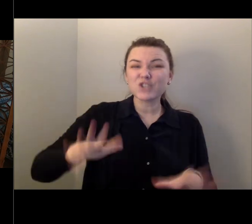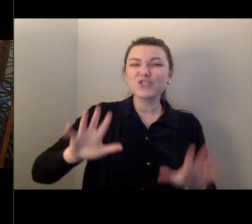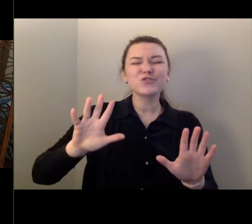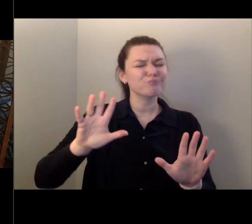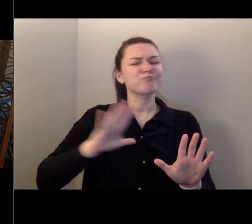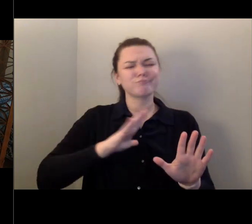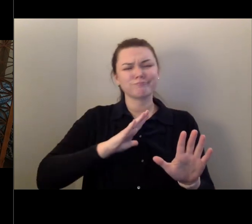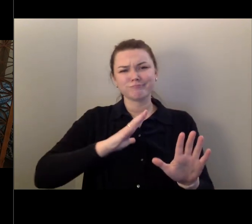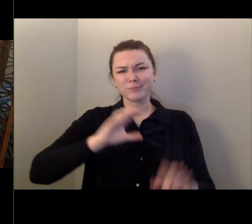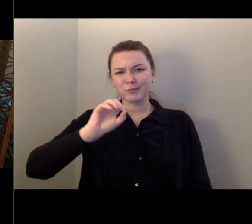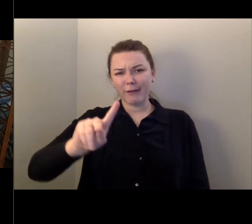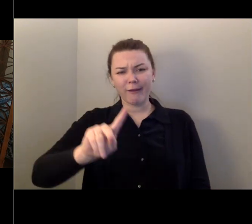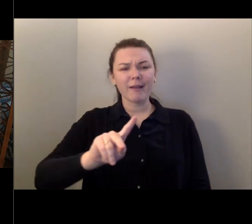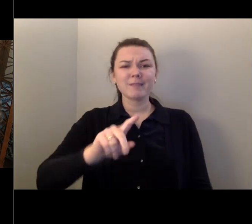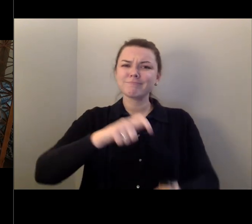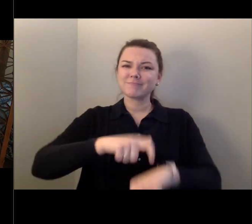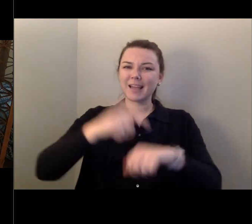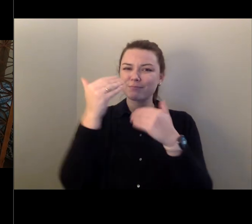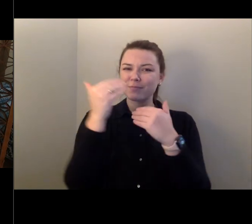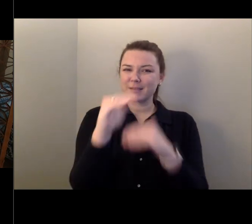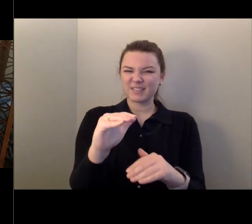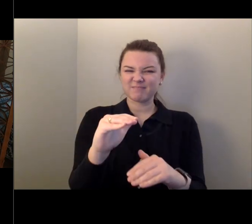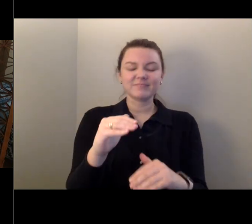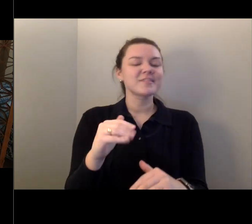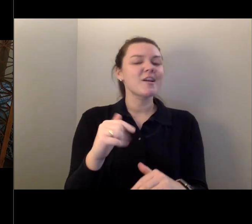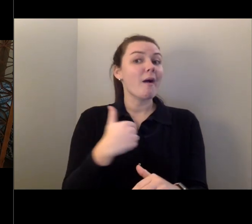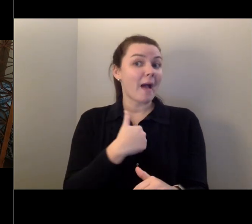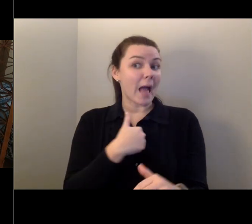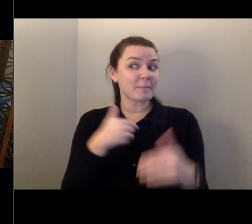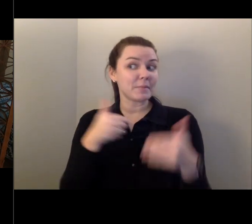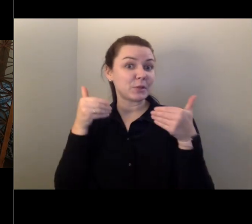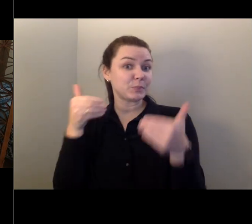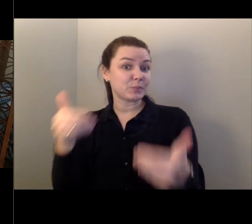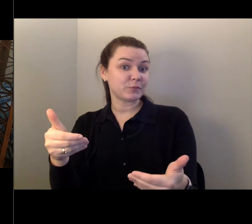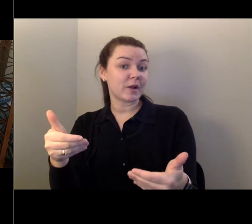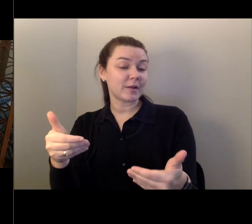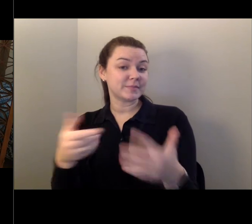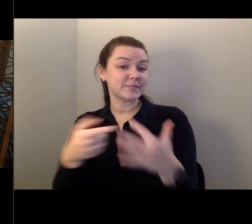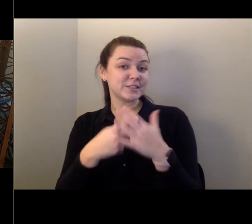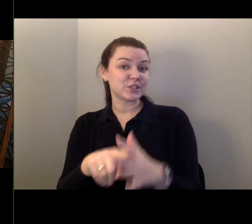So I'm going to move on a little bit, and I'm going to start presenting again.